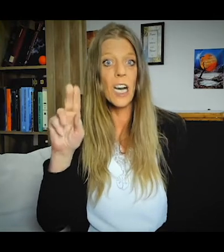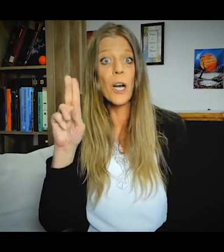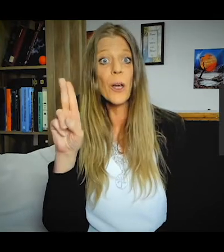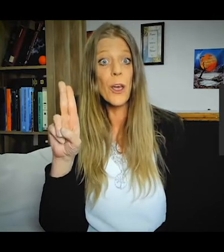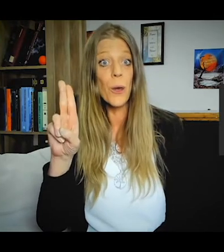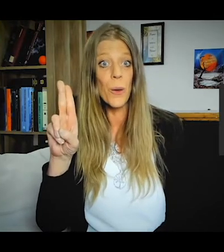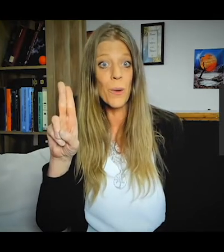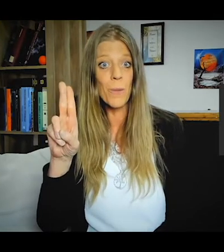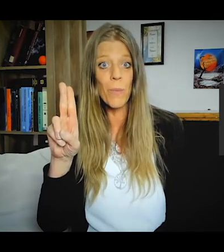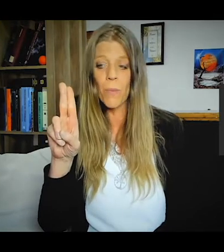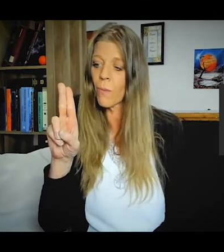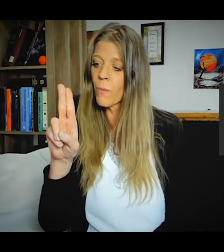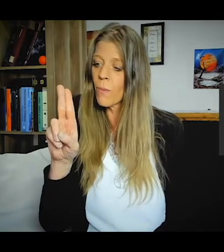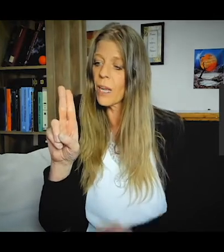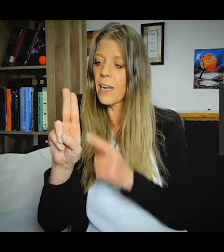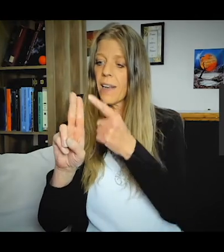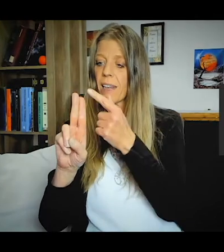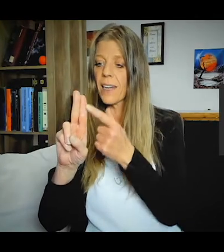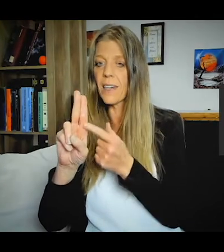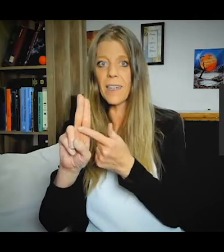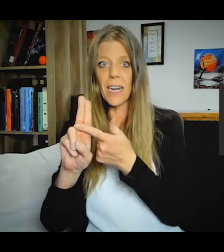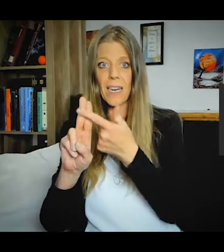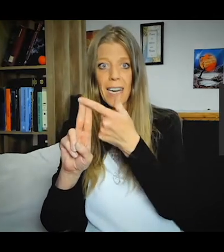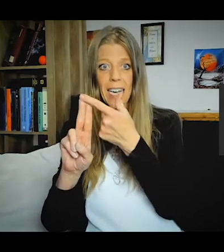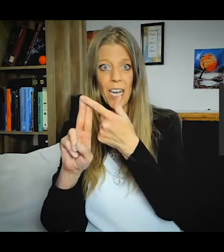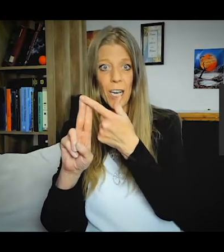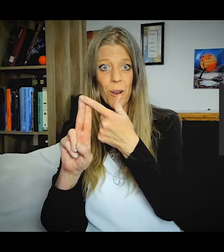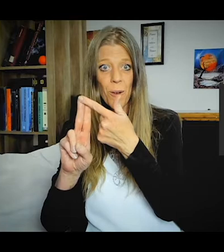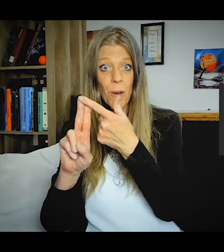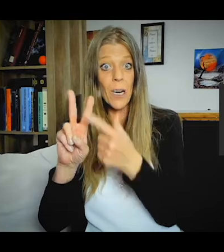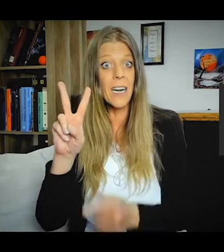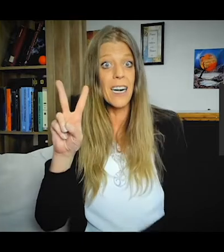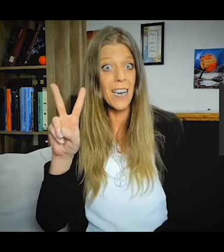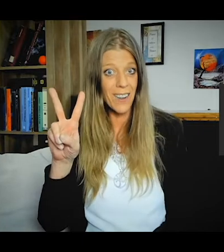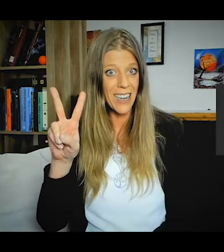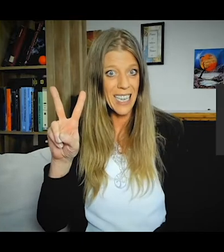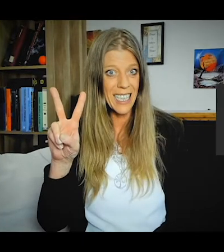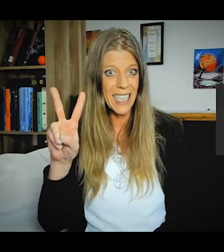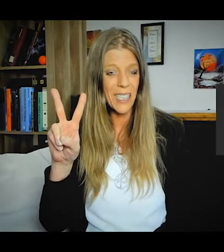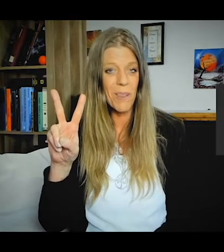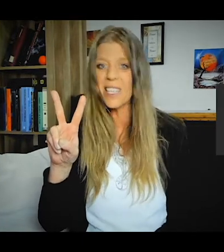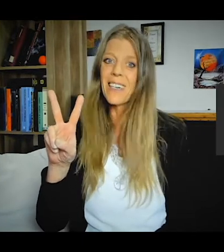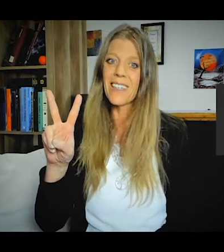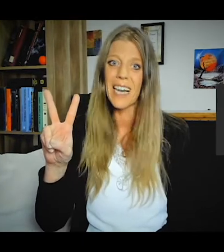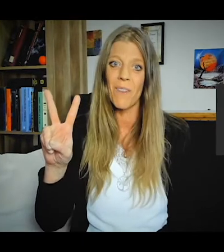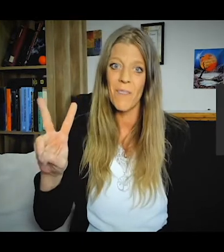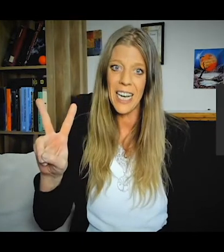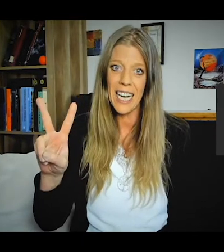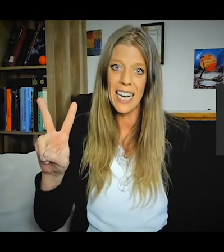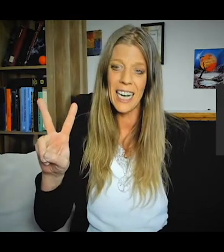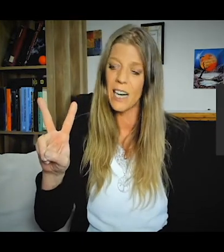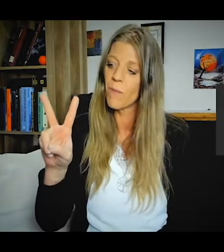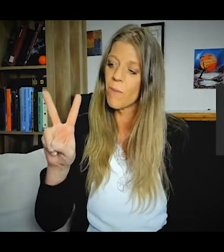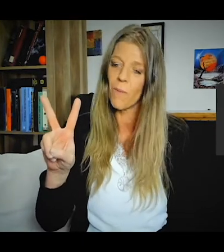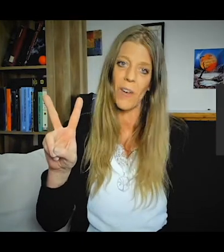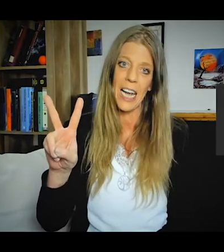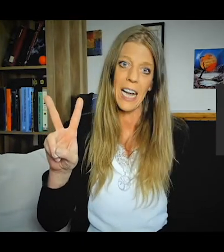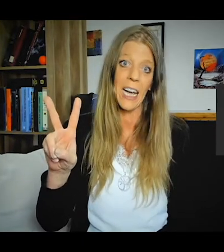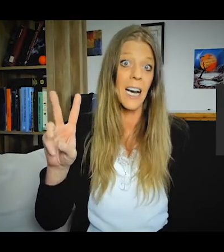U - You see, it looks kind of like a U. Unlike this, which looks like a V. - V -